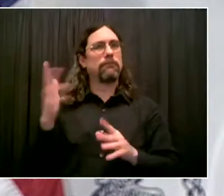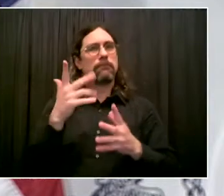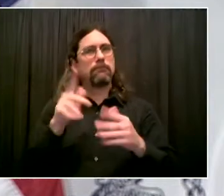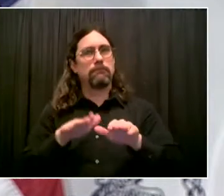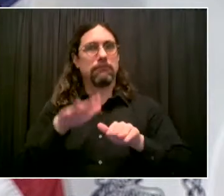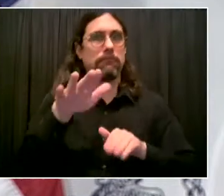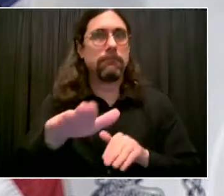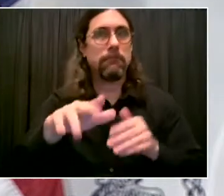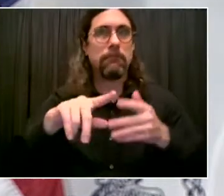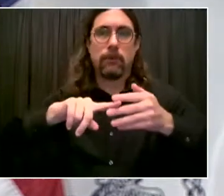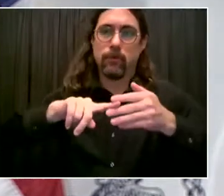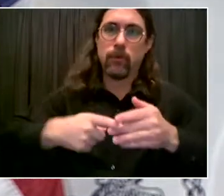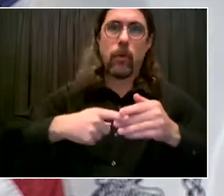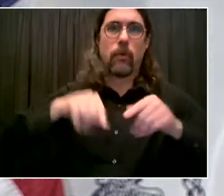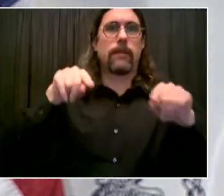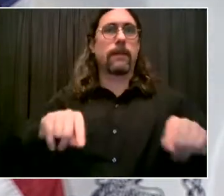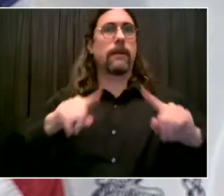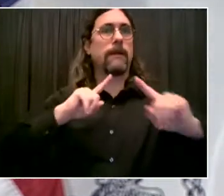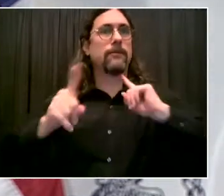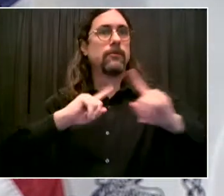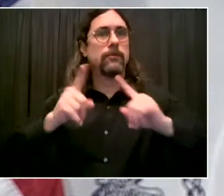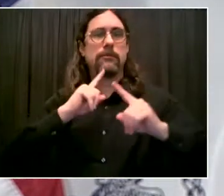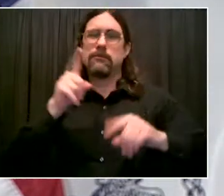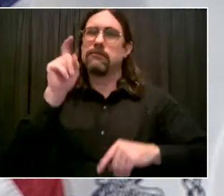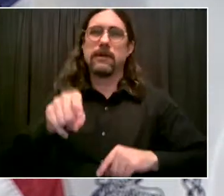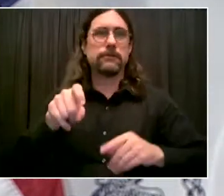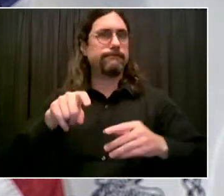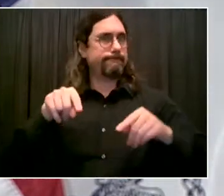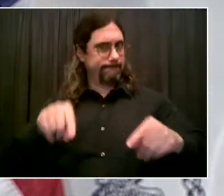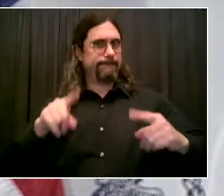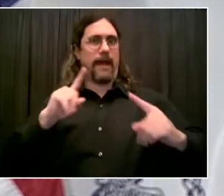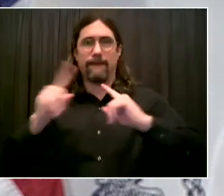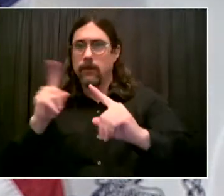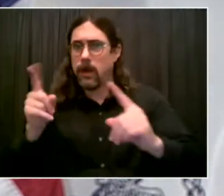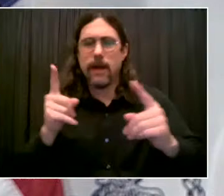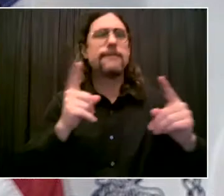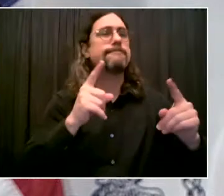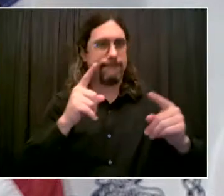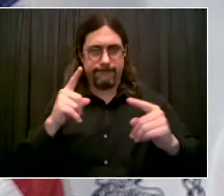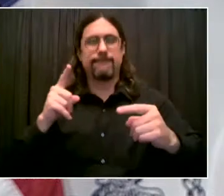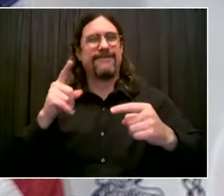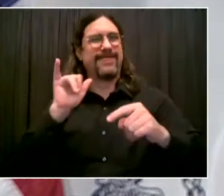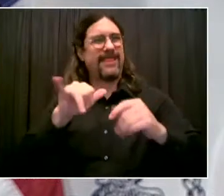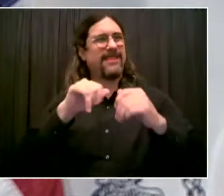CONNRSVEATION. I'M EXCITED TO SEE THAHAT NEW YORK CITY IS MOVING FORWARD THAT WE ARE